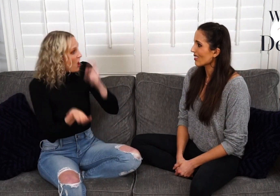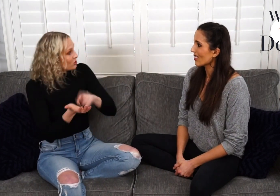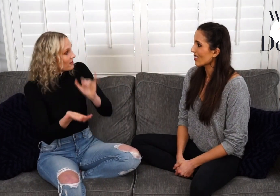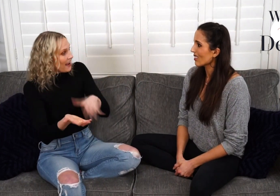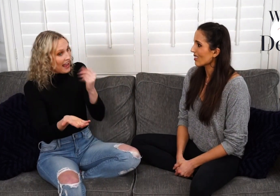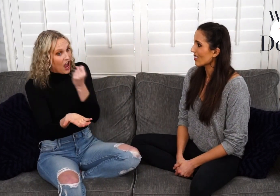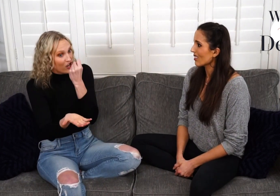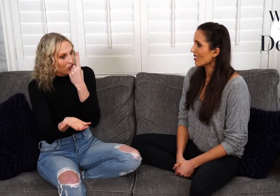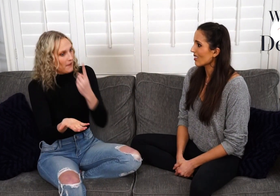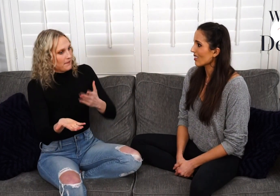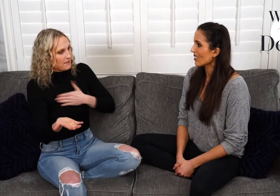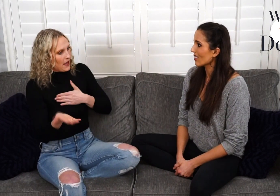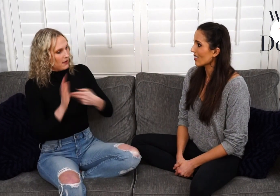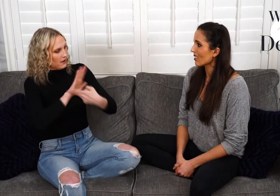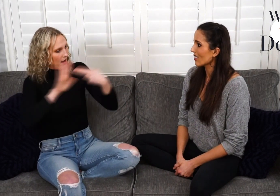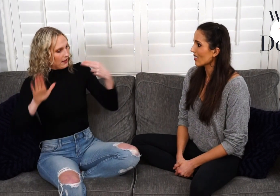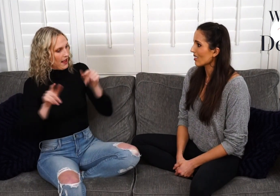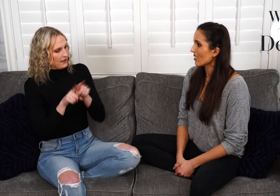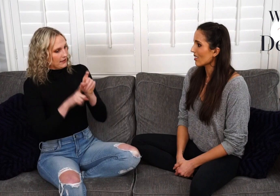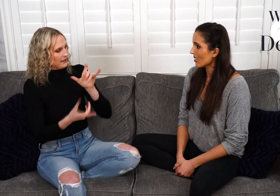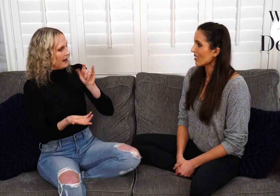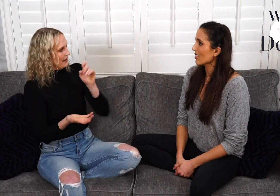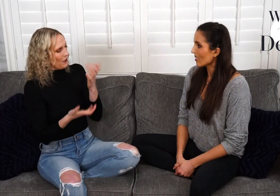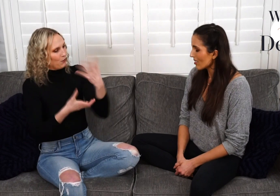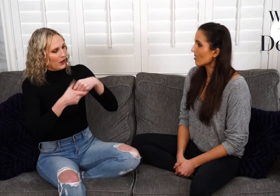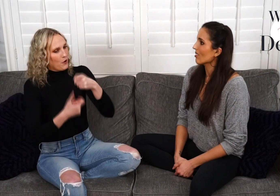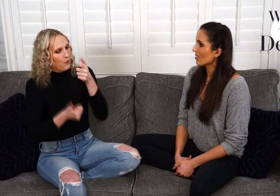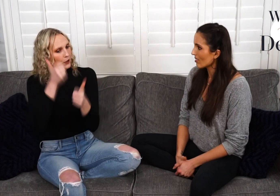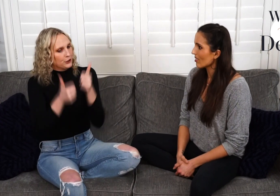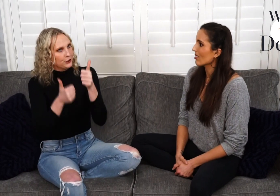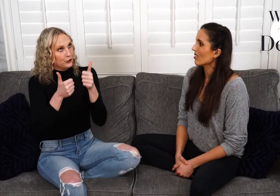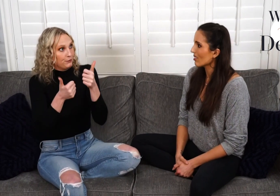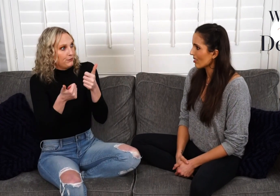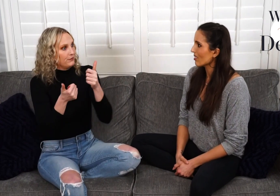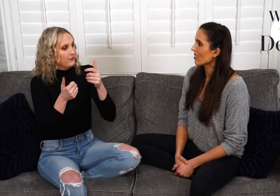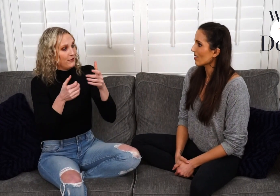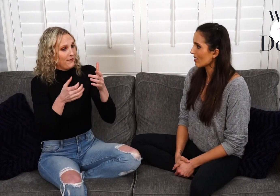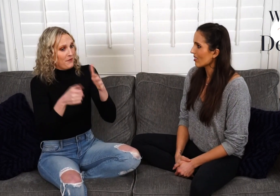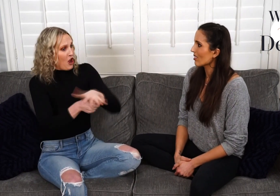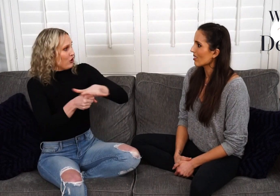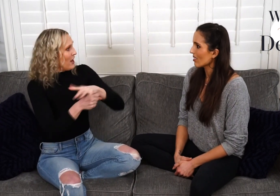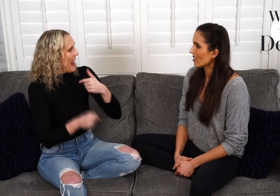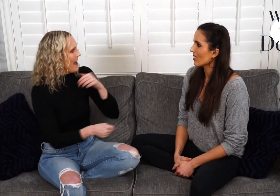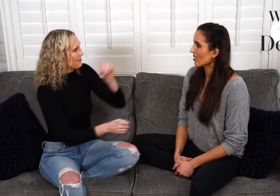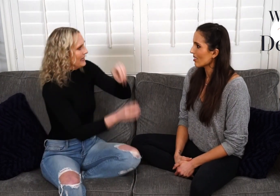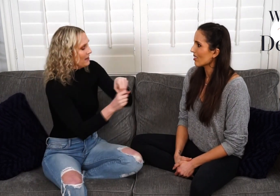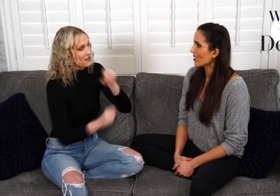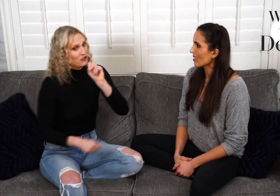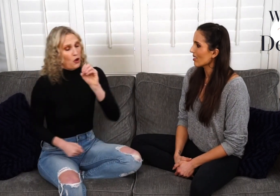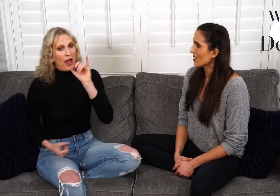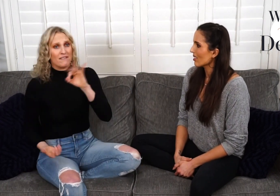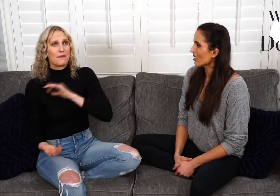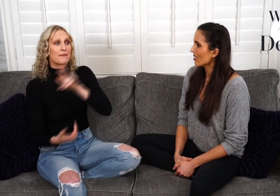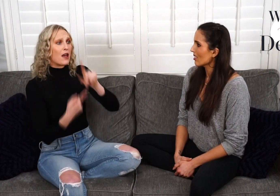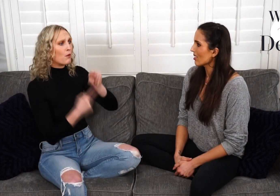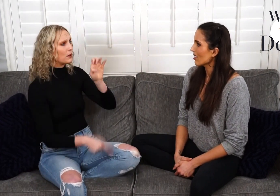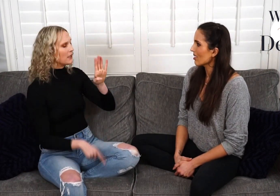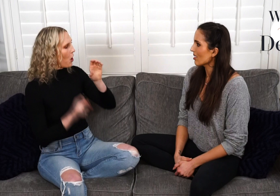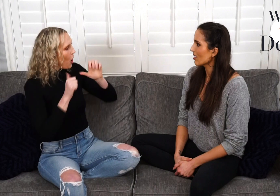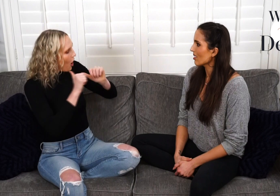by recognizing those and understanding my identity as an elite, and what area I'm in and so